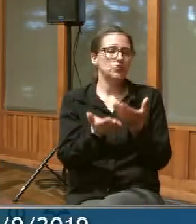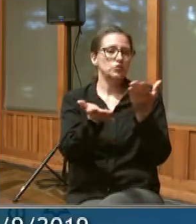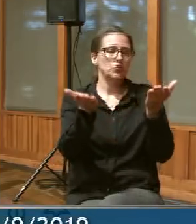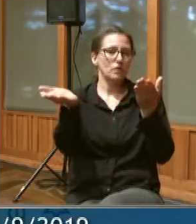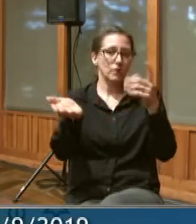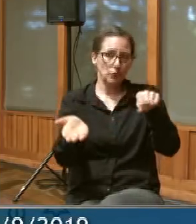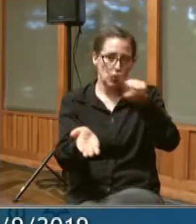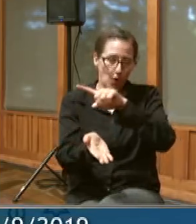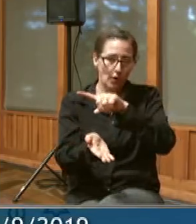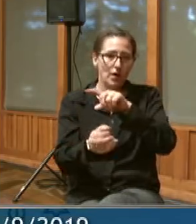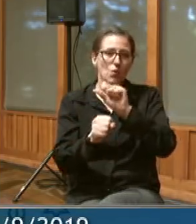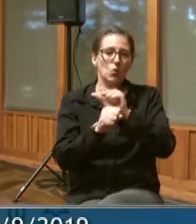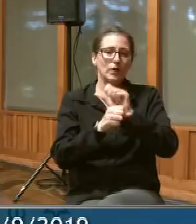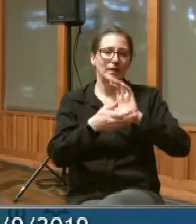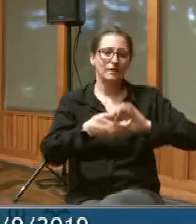I LOOK FORWARD TO THIS NEXT YEAR TOGETHER CONTINUING TO SERVE YOU